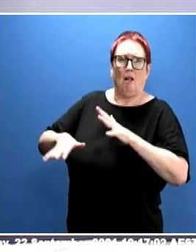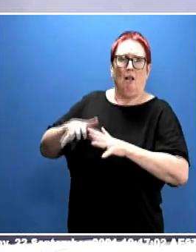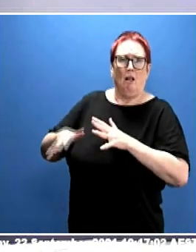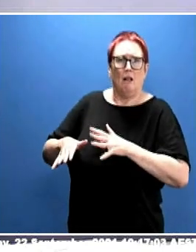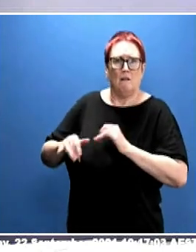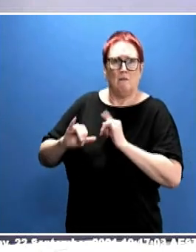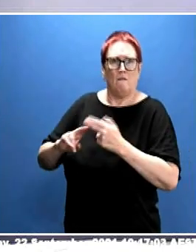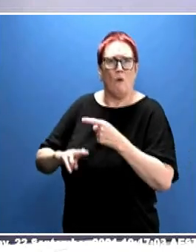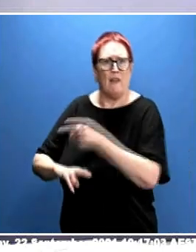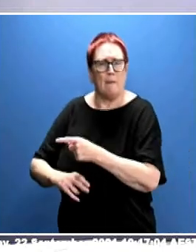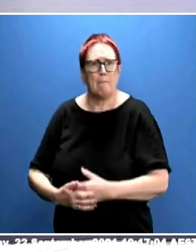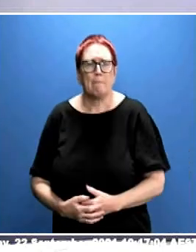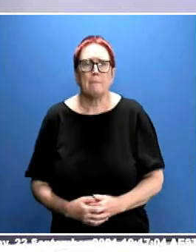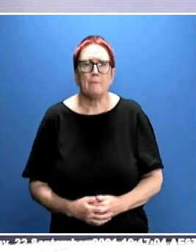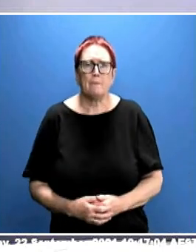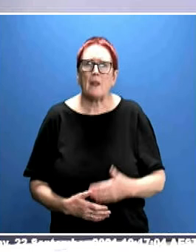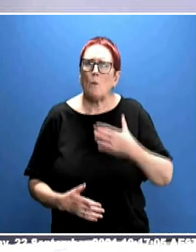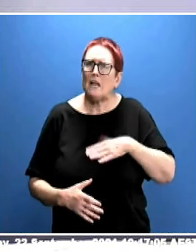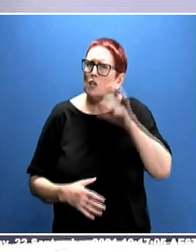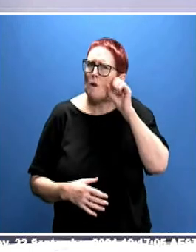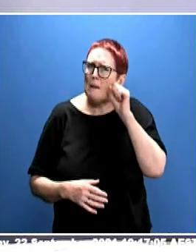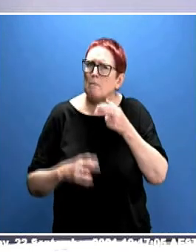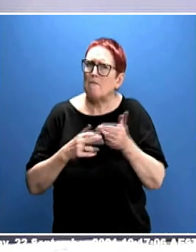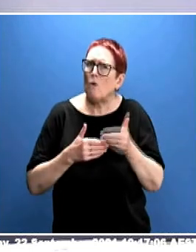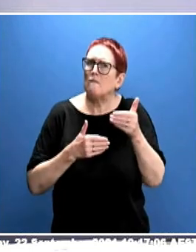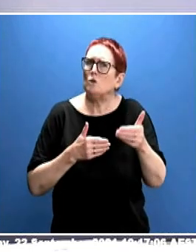something that we may need to bear in mind for the future.